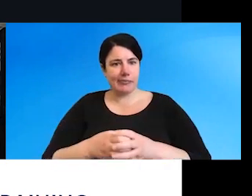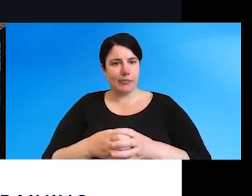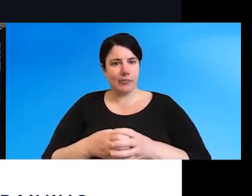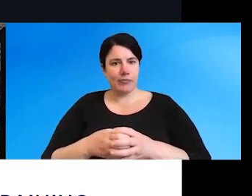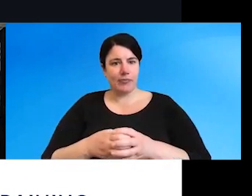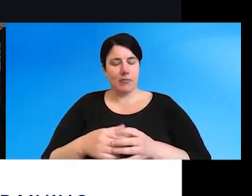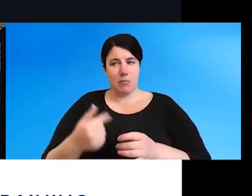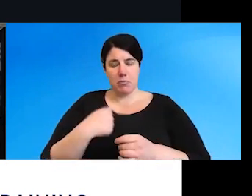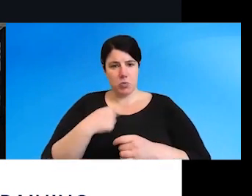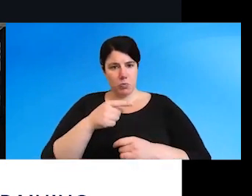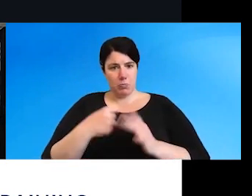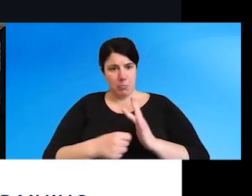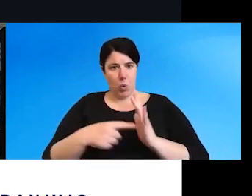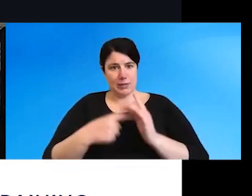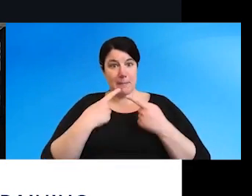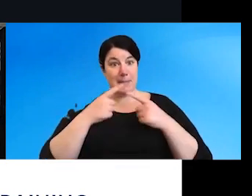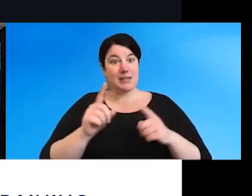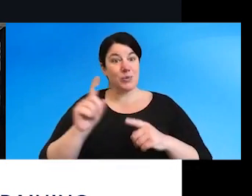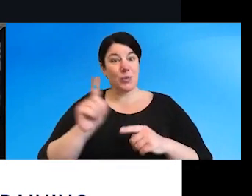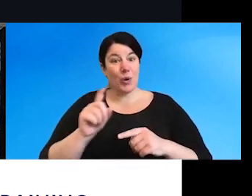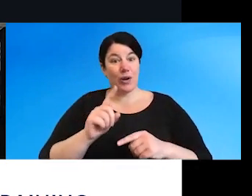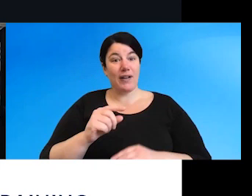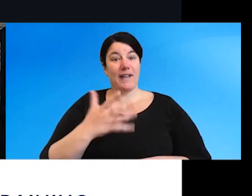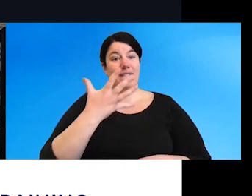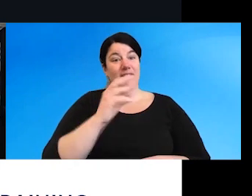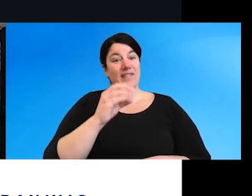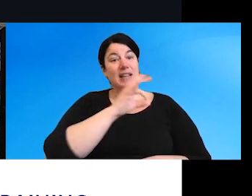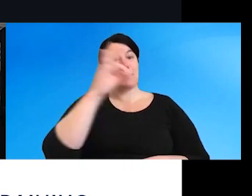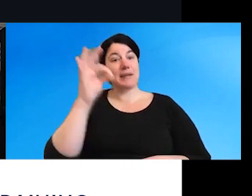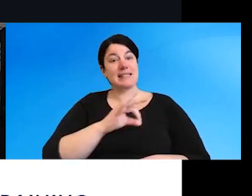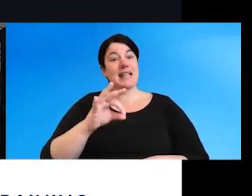messages may be that you have had a 50% increase in school attendances,